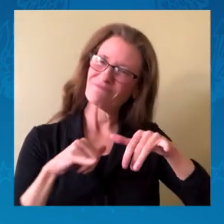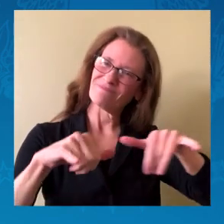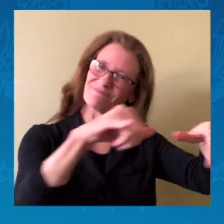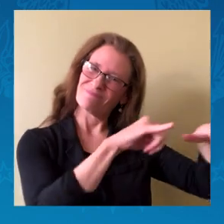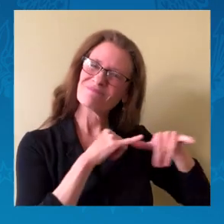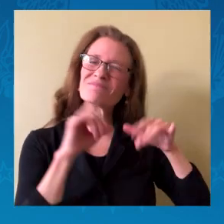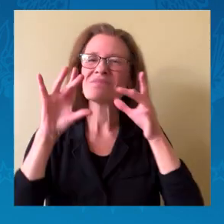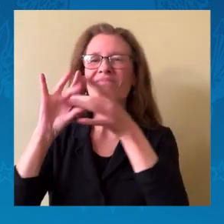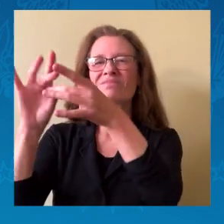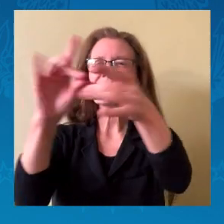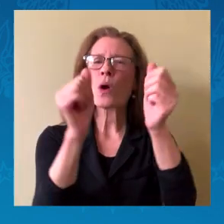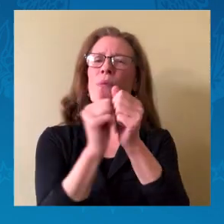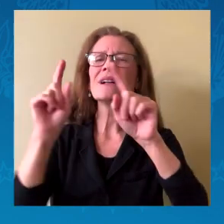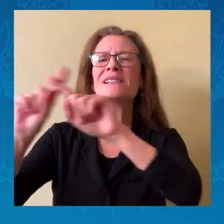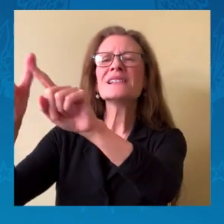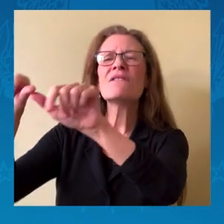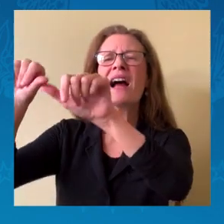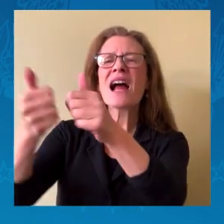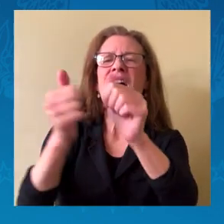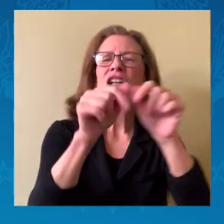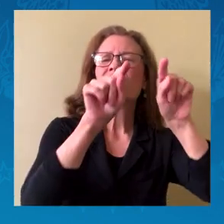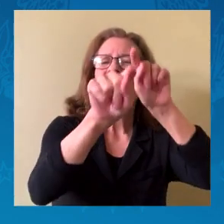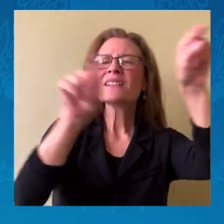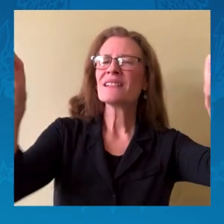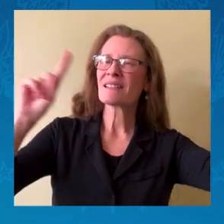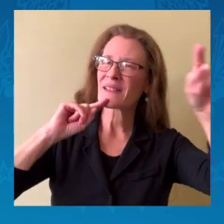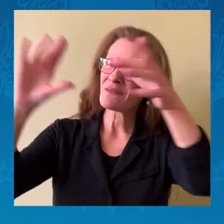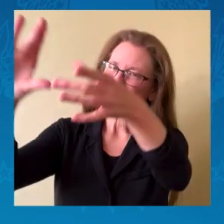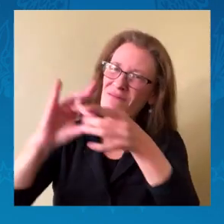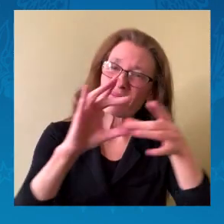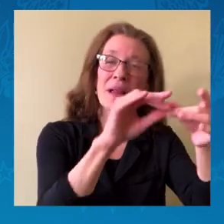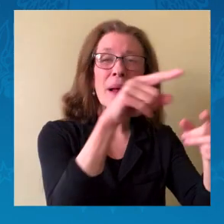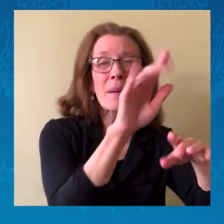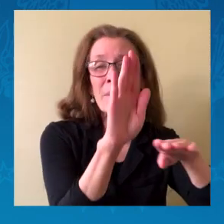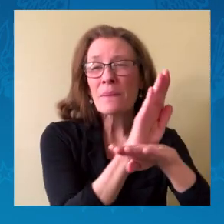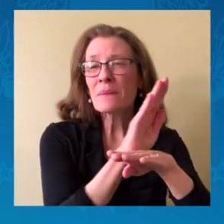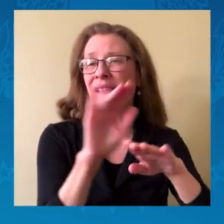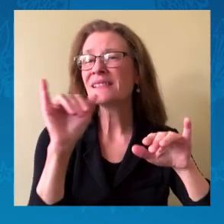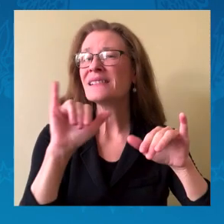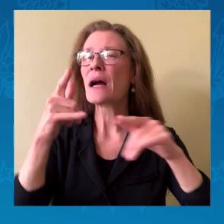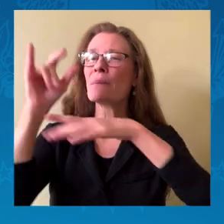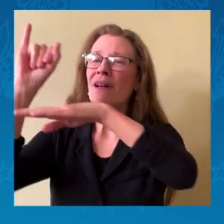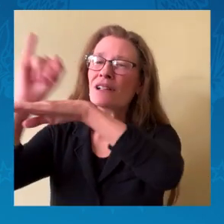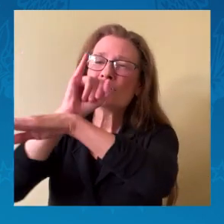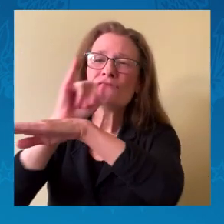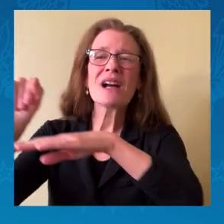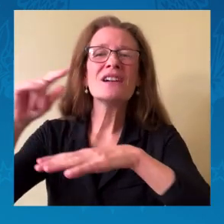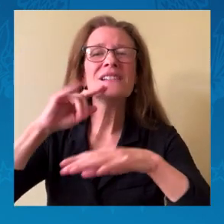with the commercial industrial space sector, and that over the next several years,